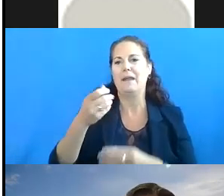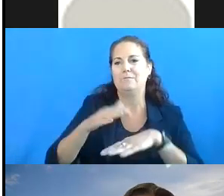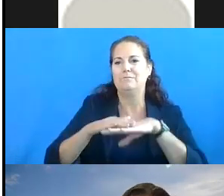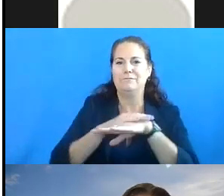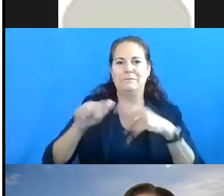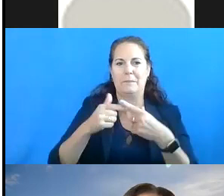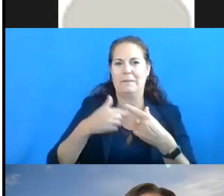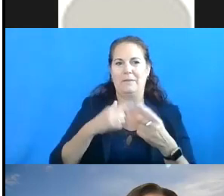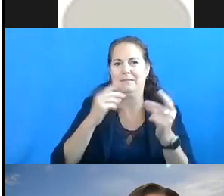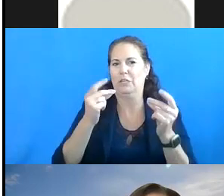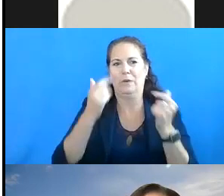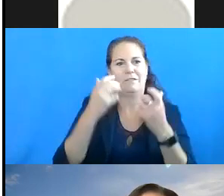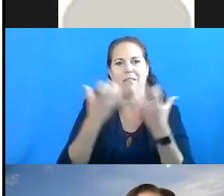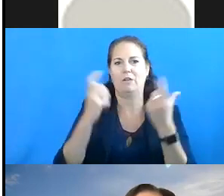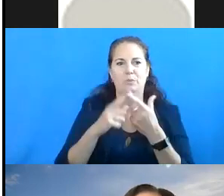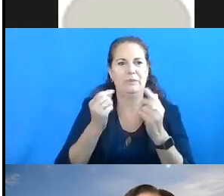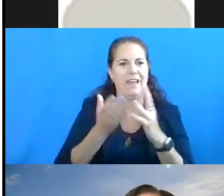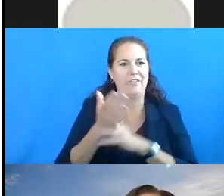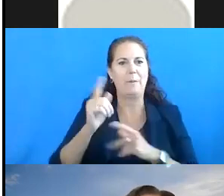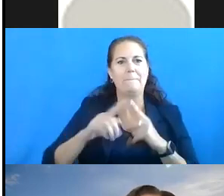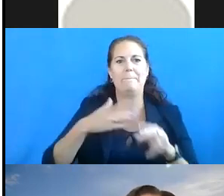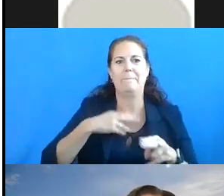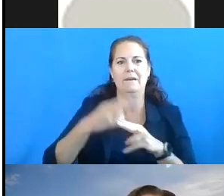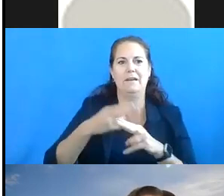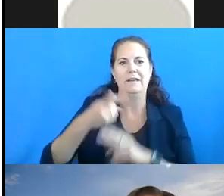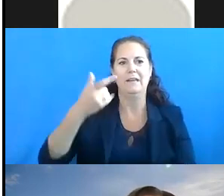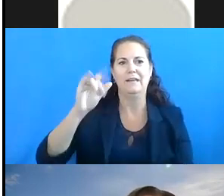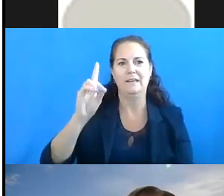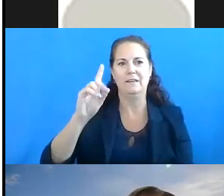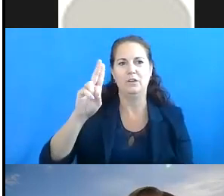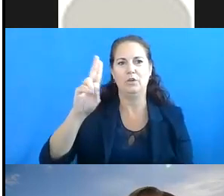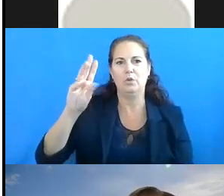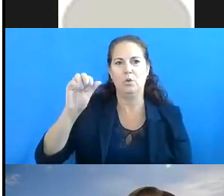here because we have a lot to get through. My name is Gid uuwans, Dana Moraes and I